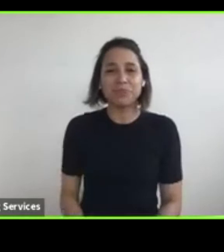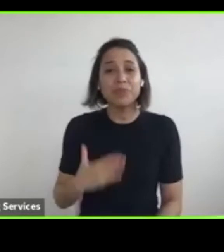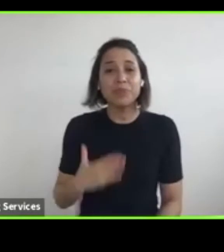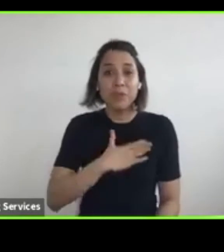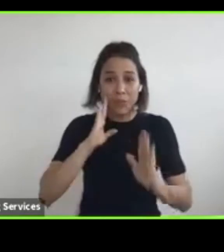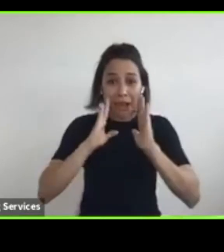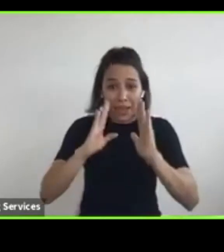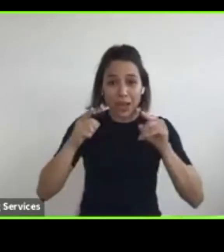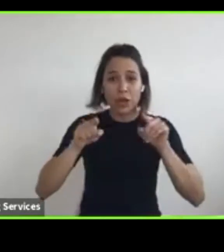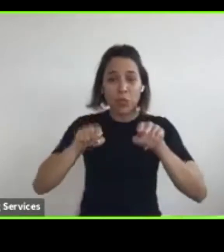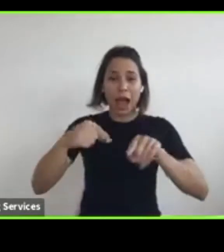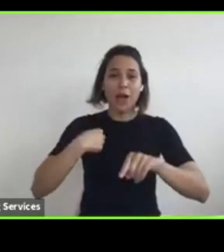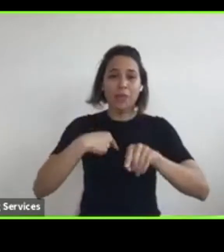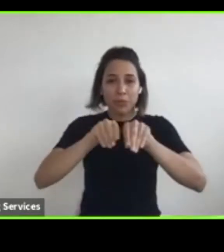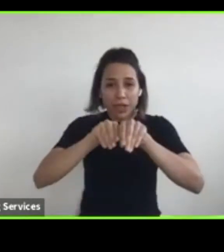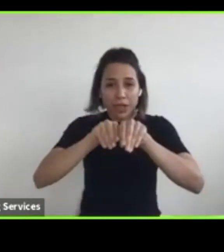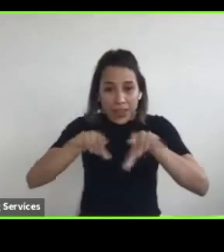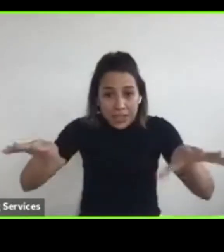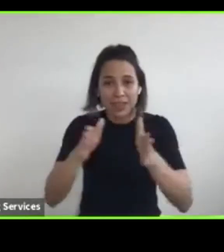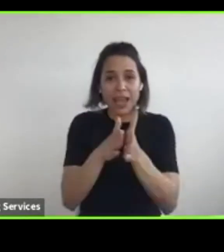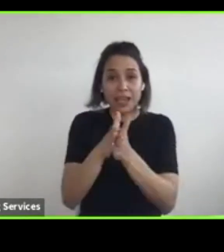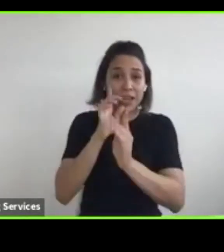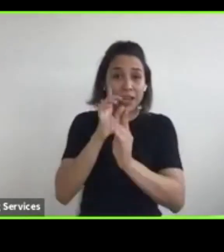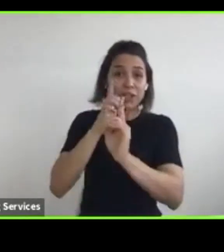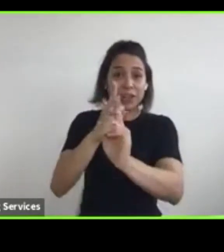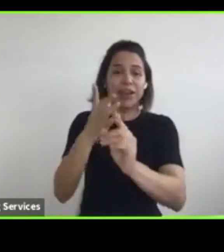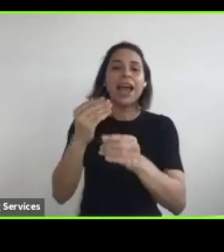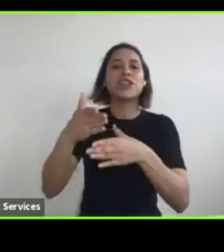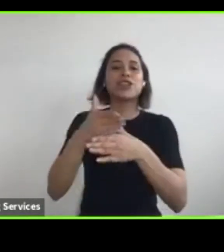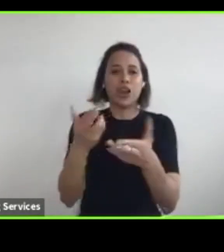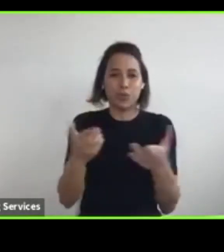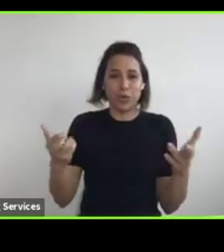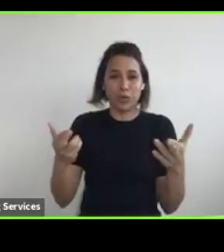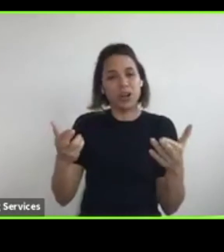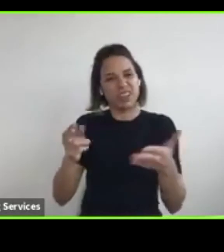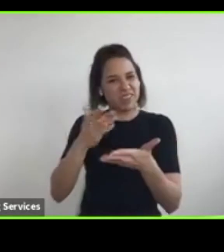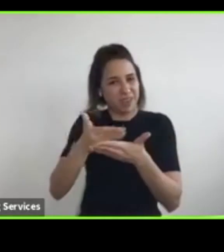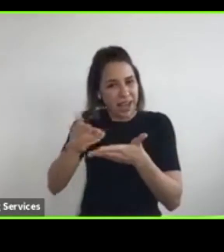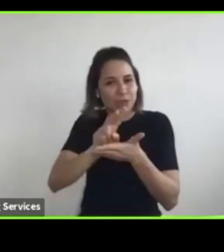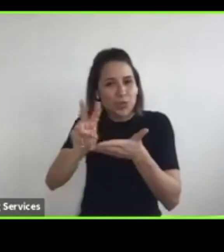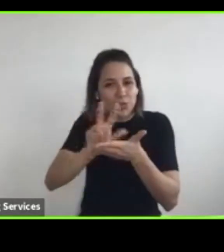TO SHARE RESOURCES IN THE COMING WEEKS. AND PLEASE KNOW, ON BEHALF OF EVERY ONE OF THE